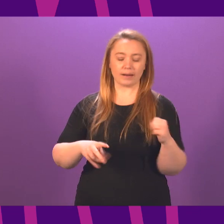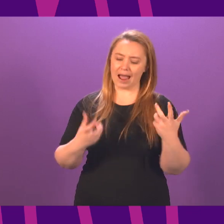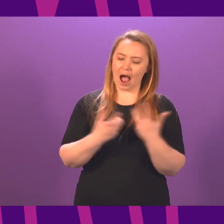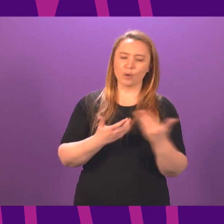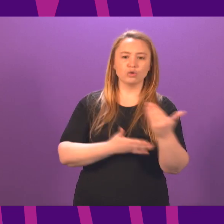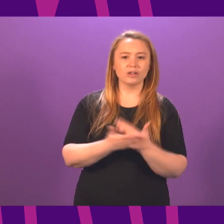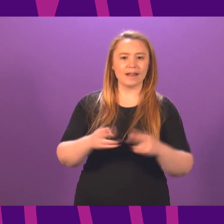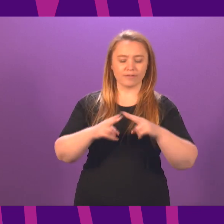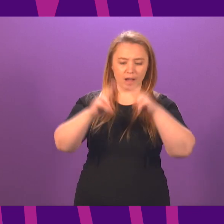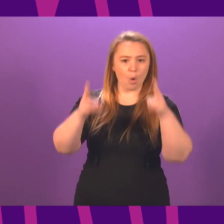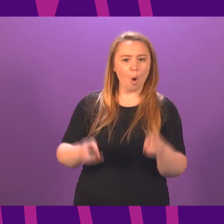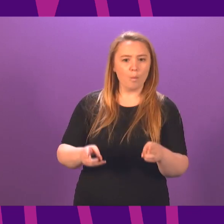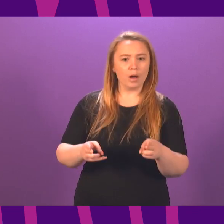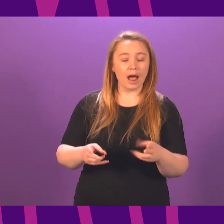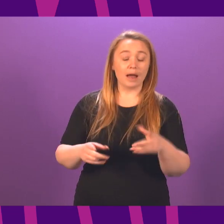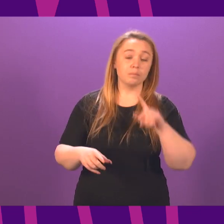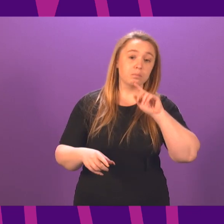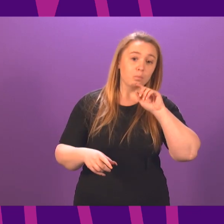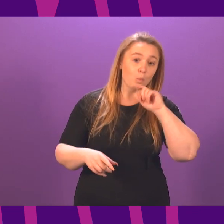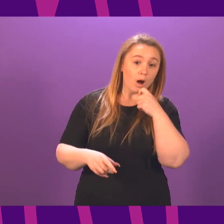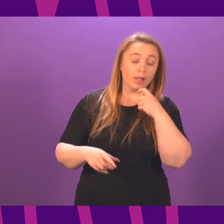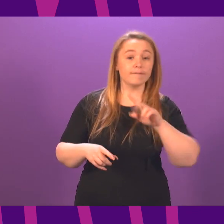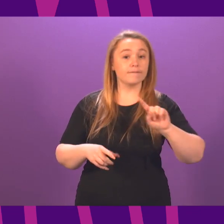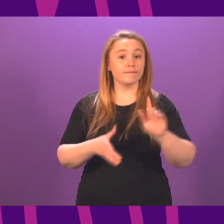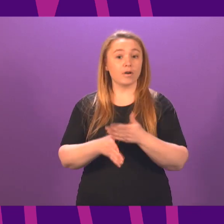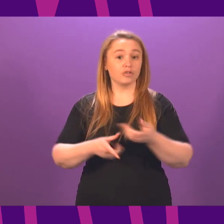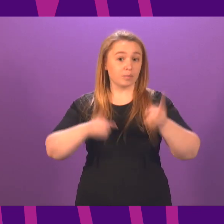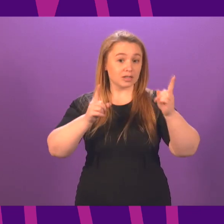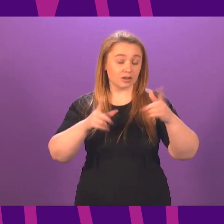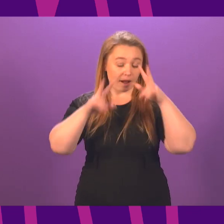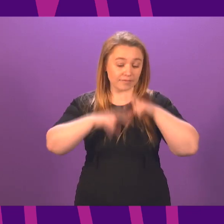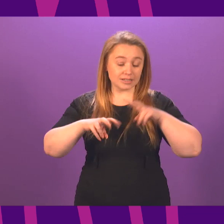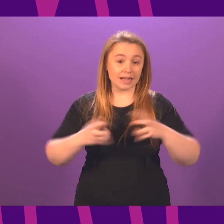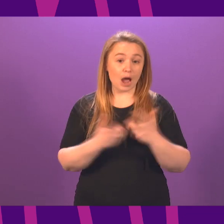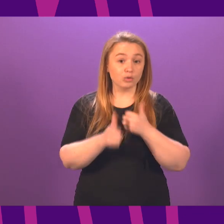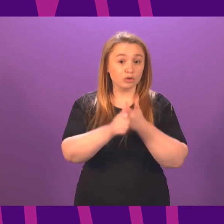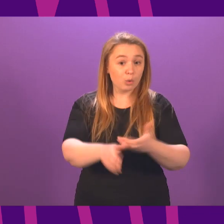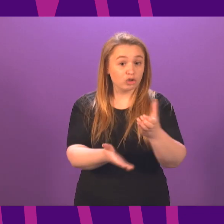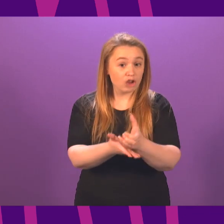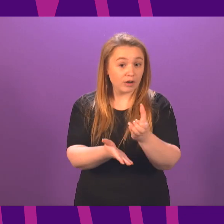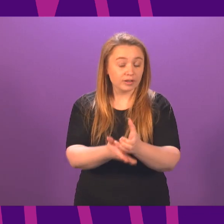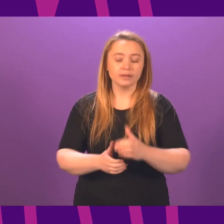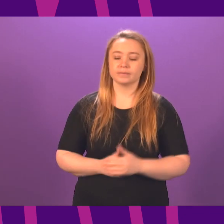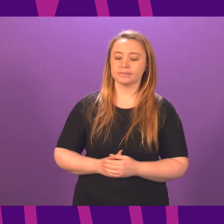have not taken place, will the First Minister investigate potential support for the charity? The First Minister (Nicola Sturgeon): I have not personally had discussions with